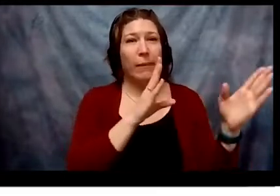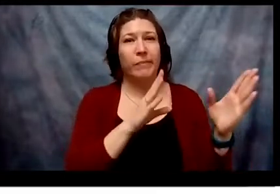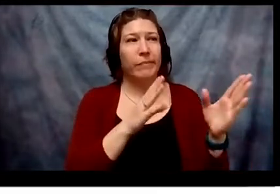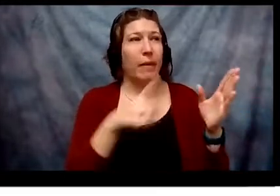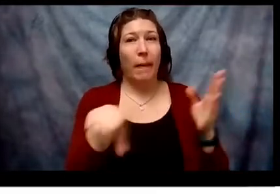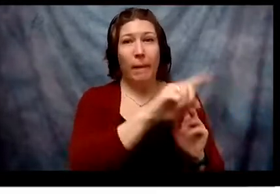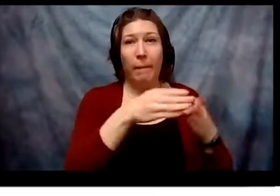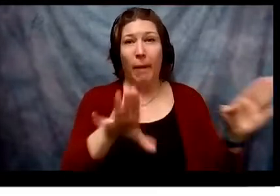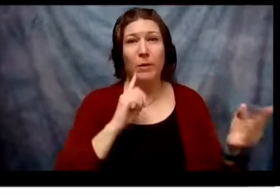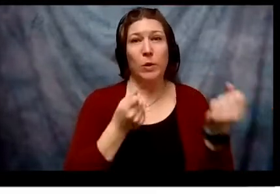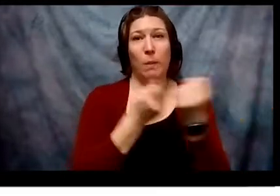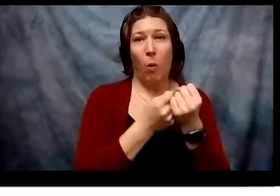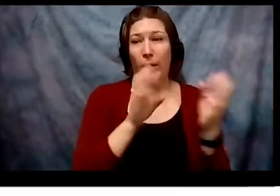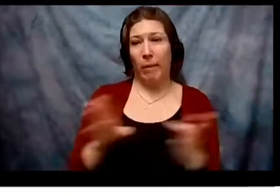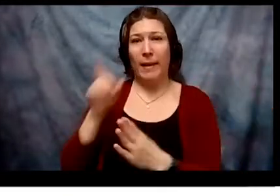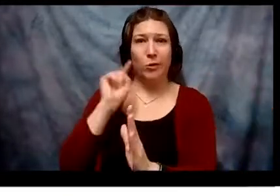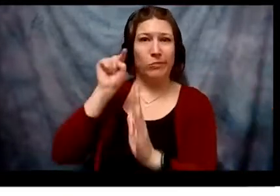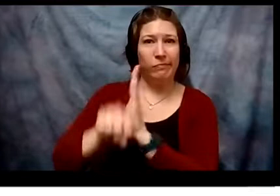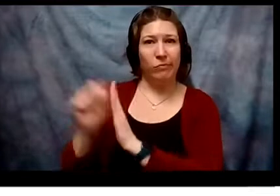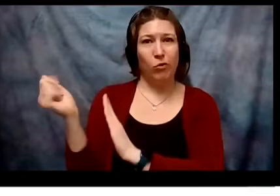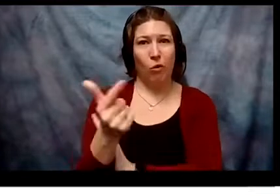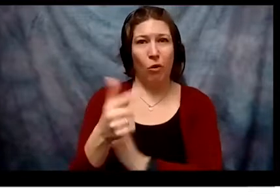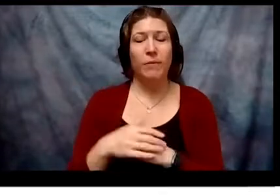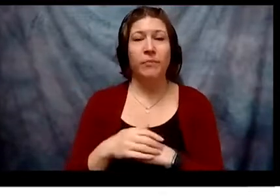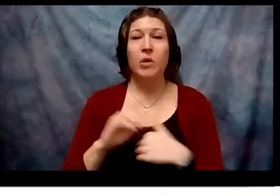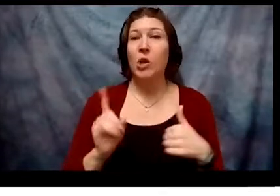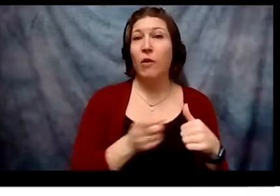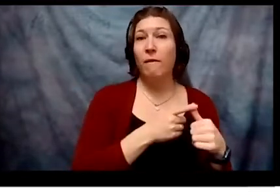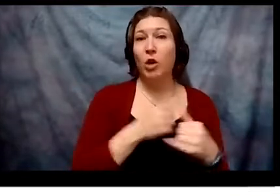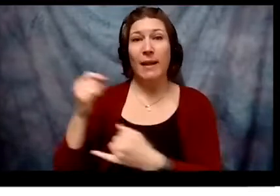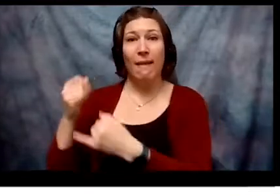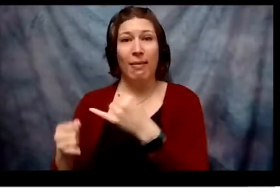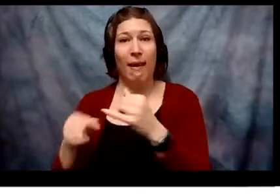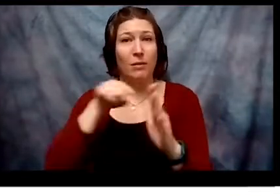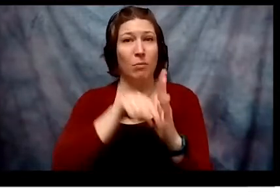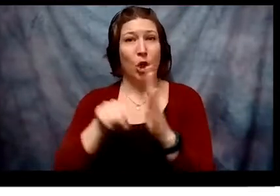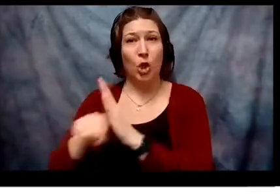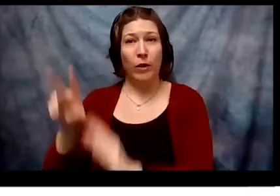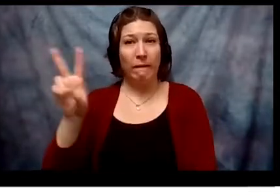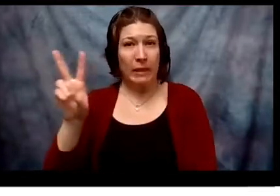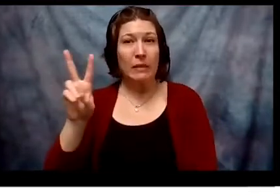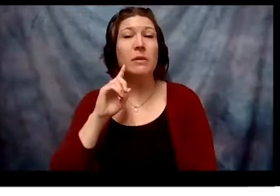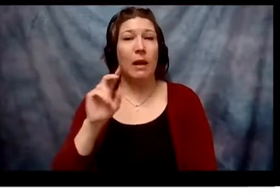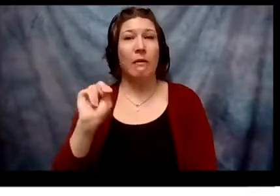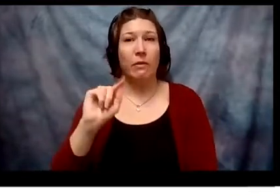The first and last murdered victims of the Nazi regime were actually disabled